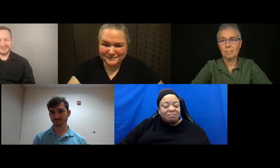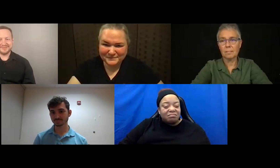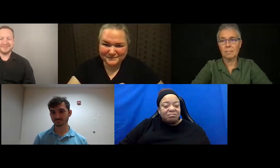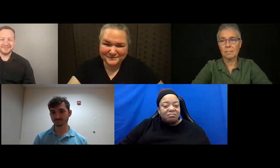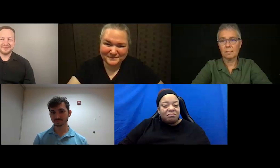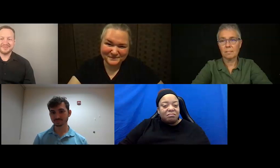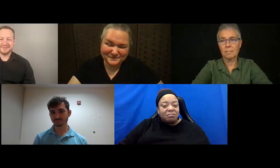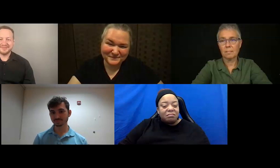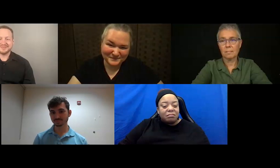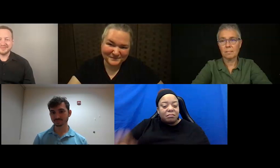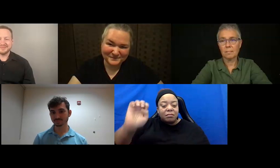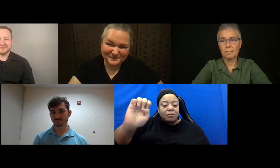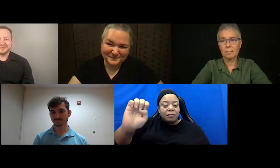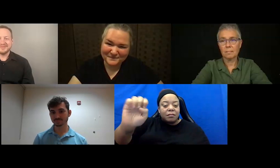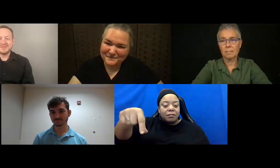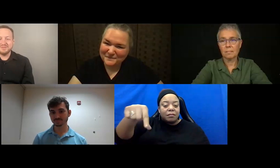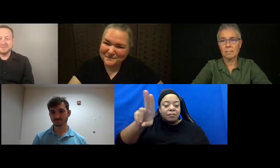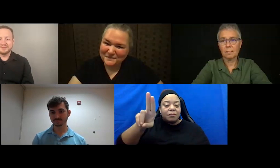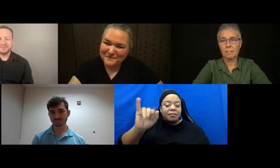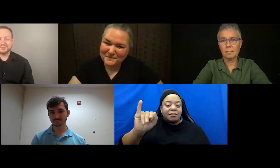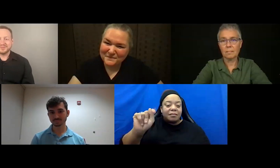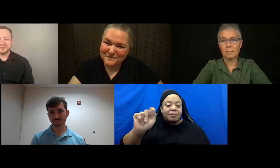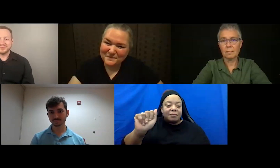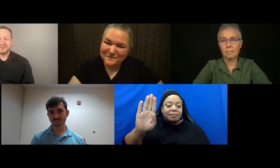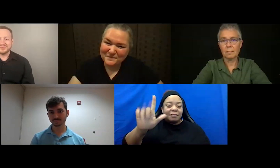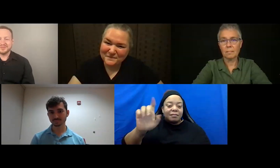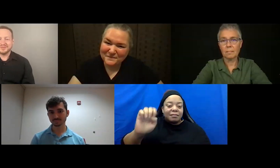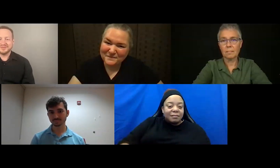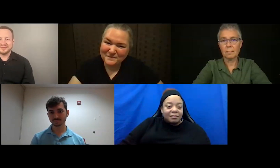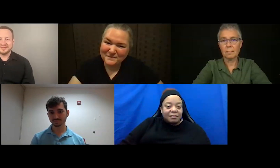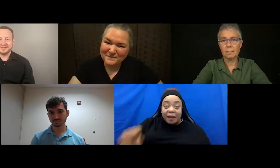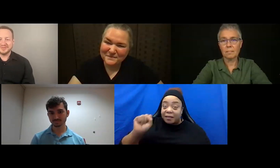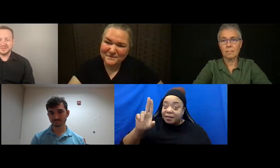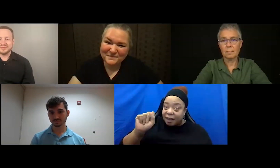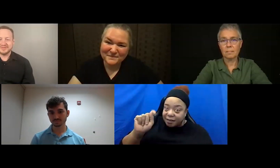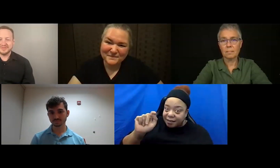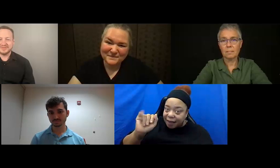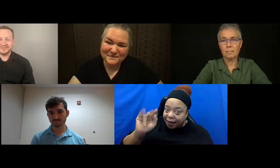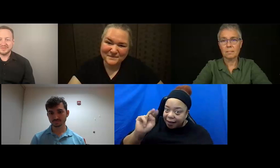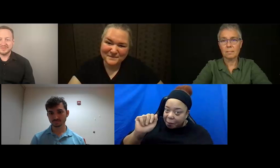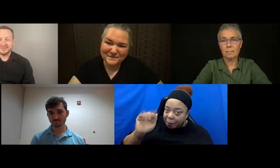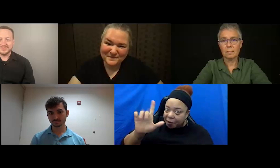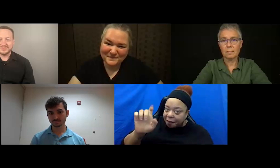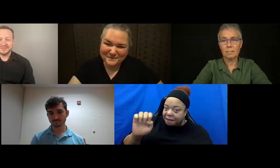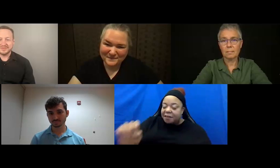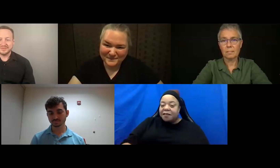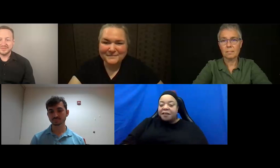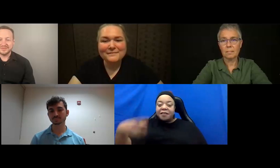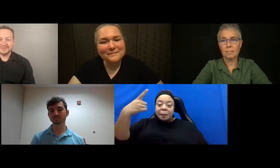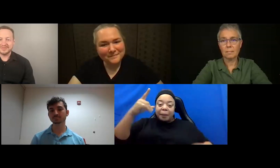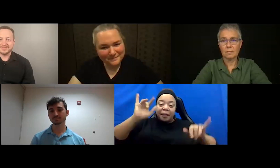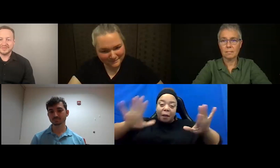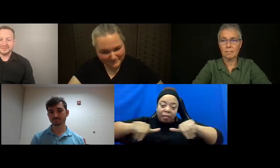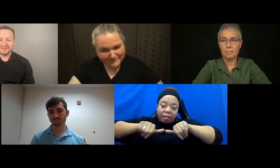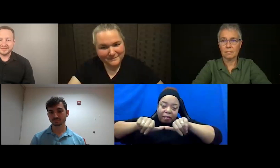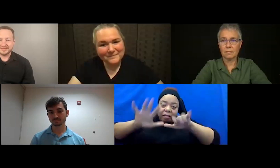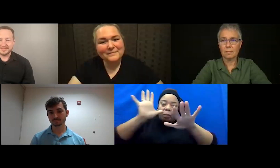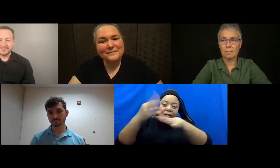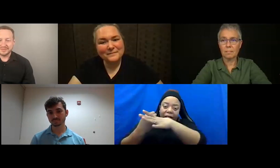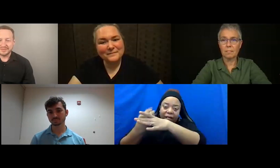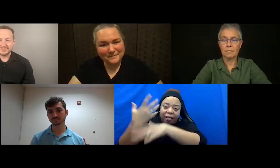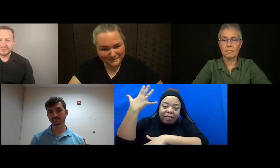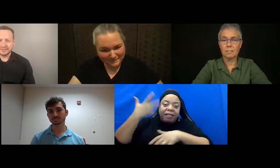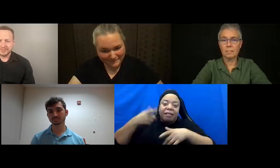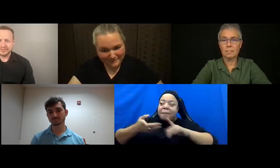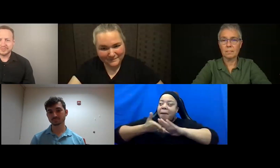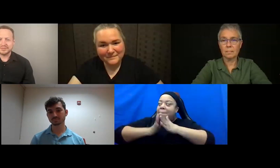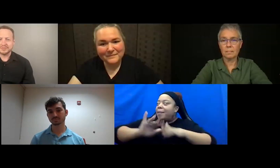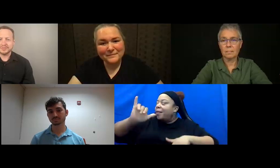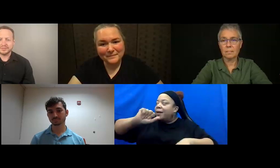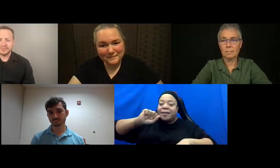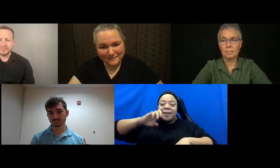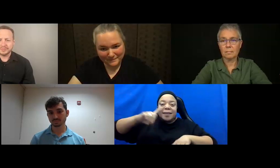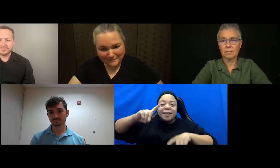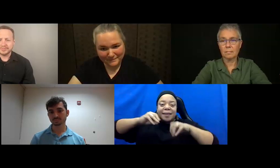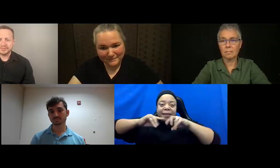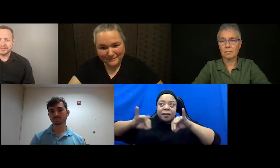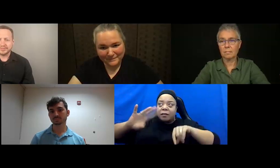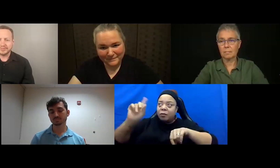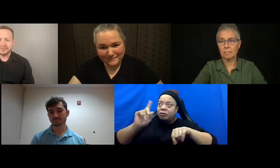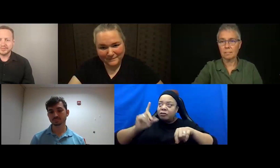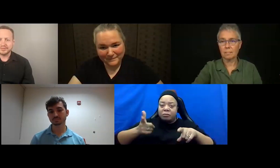is equitable. And sustainable. Making sure that growth and deployment